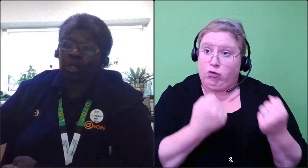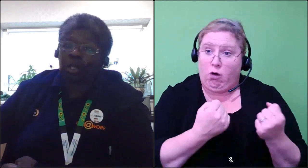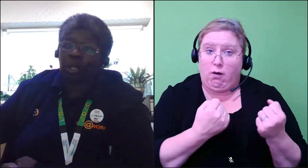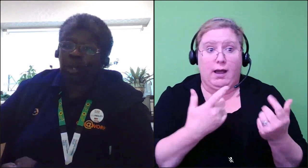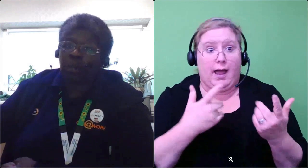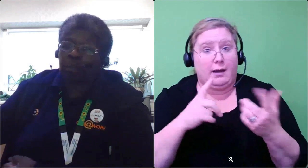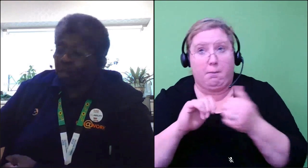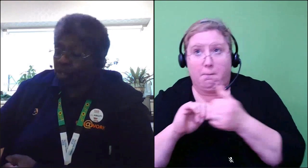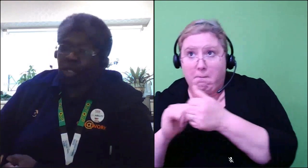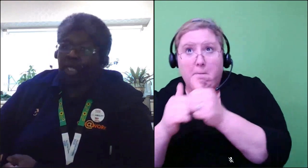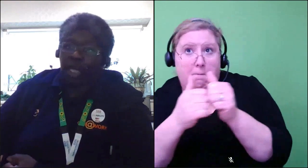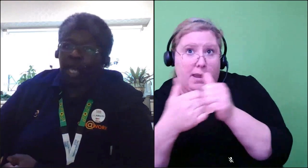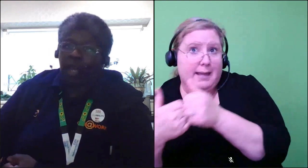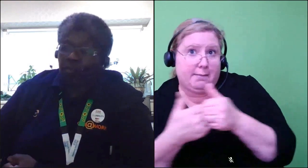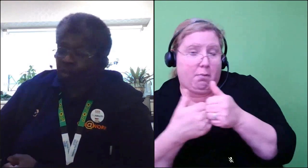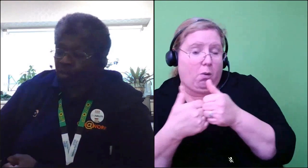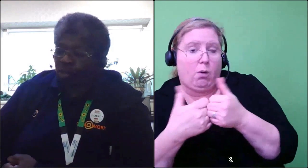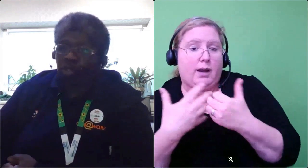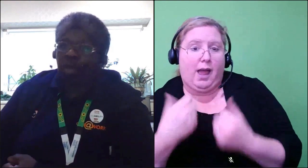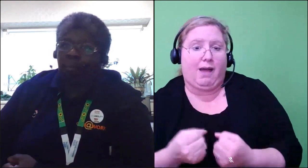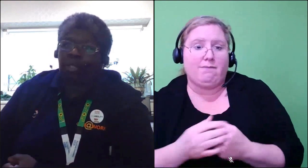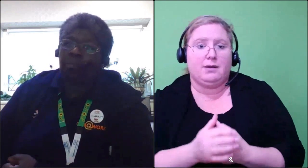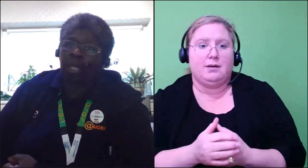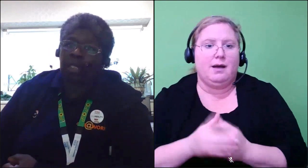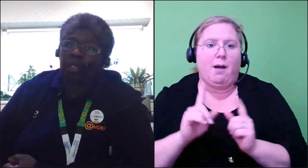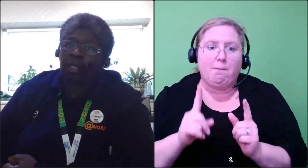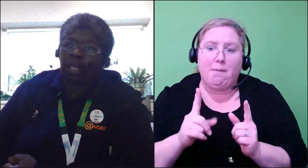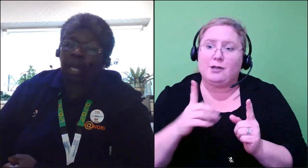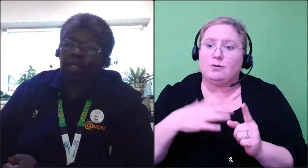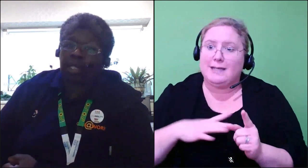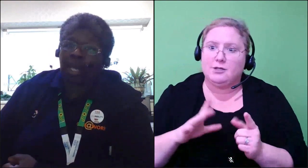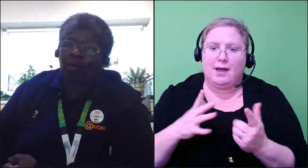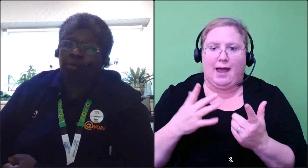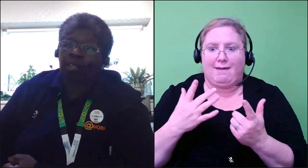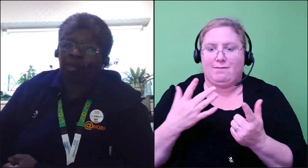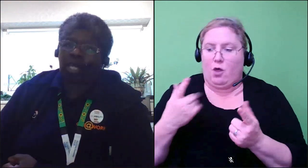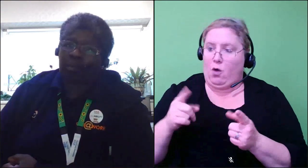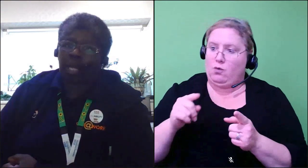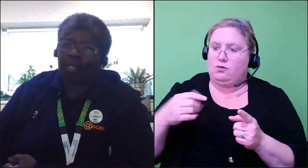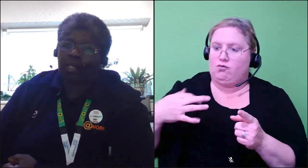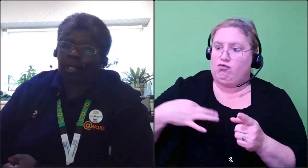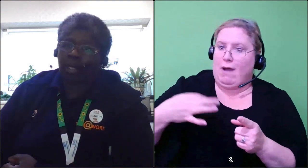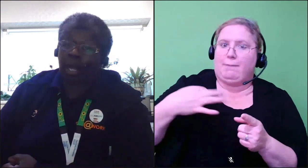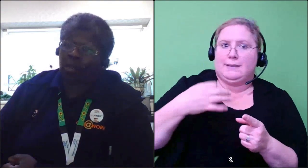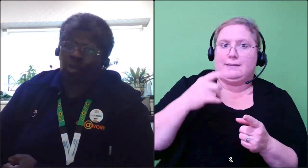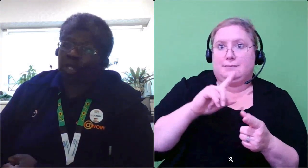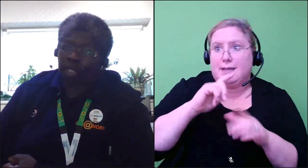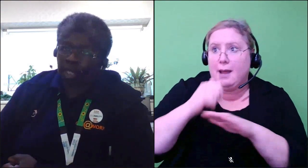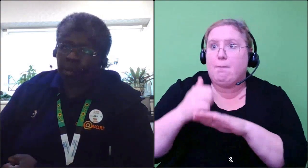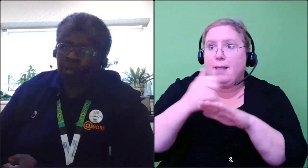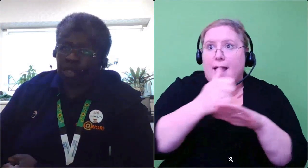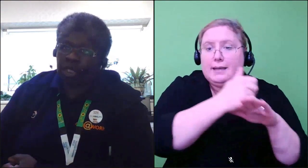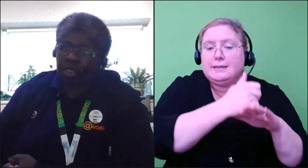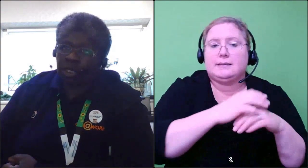But you do need to have those sort of reps in place, and to help develop that, and within the communities.